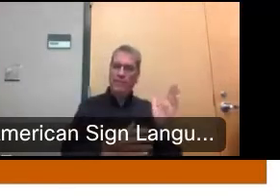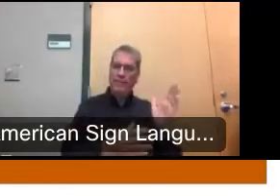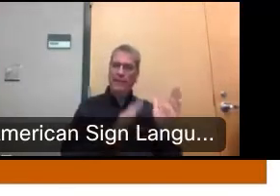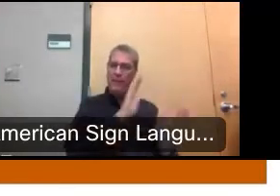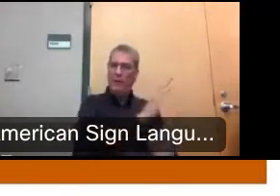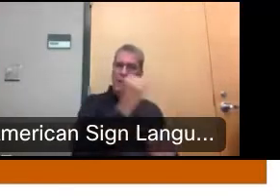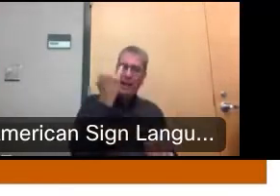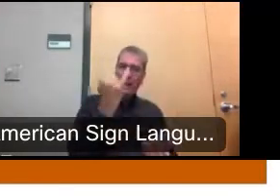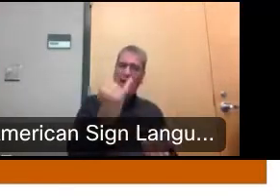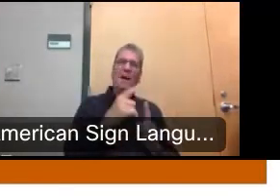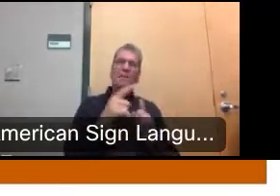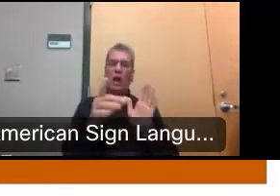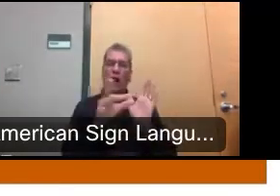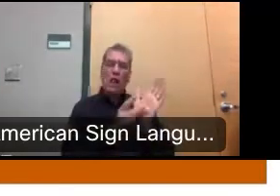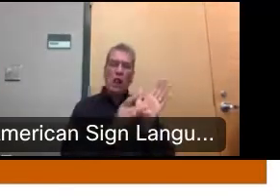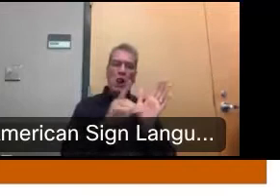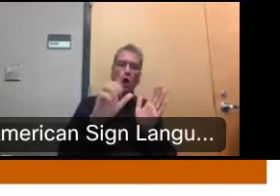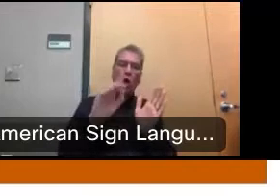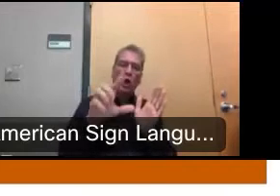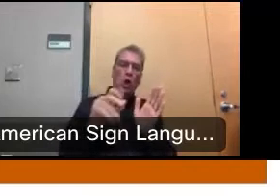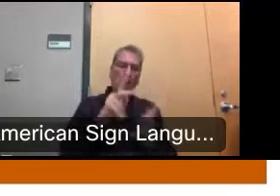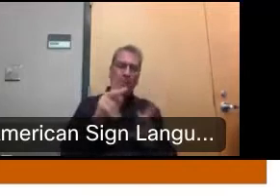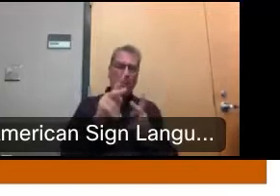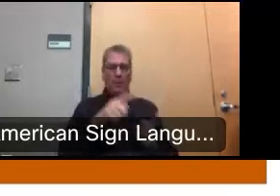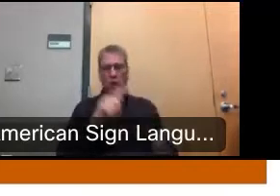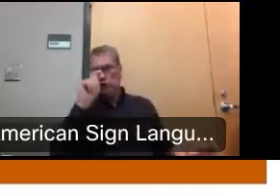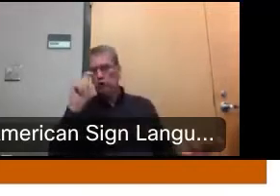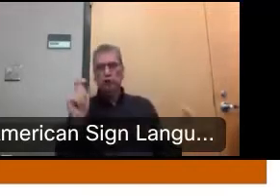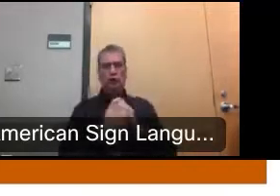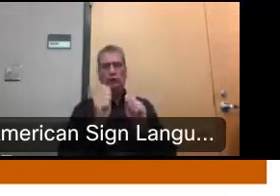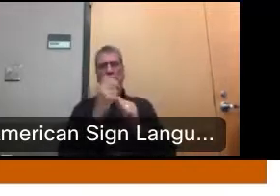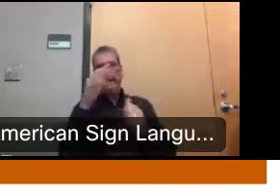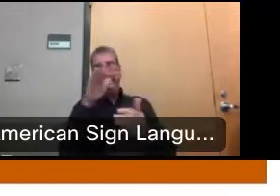but the logo radically changes how people see that ads like this 1 that 1 went away